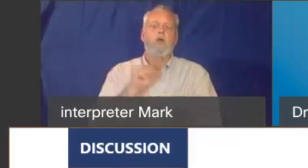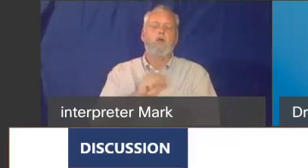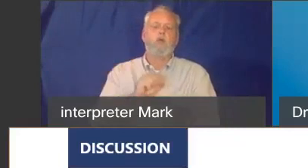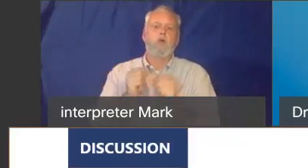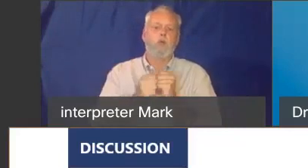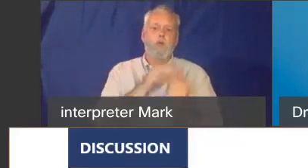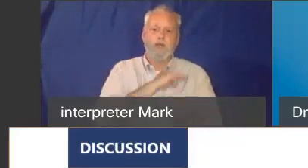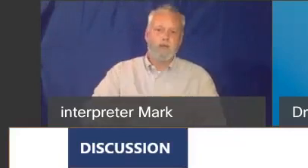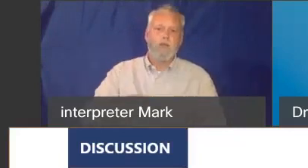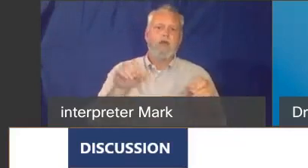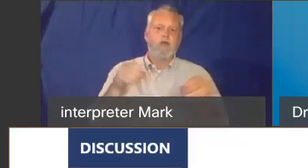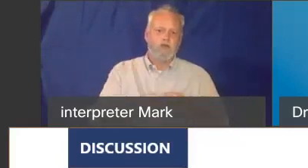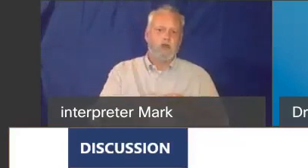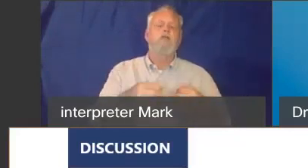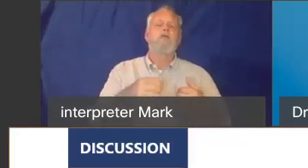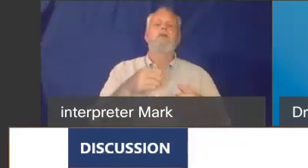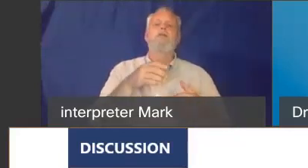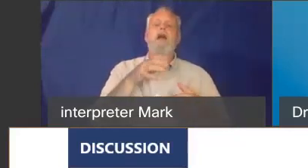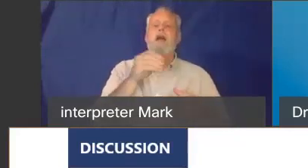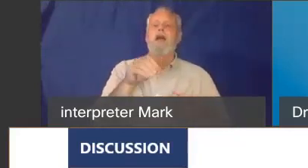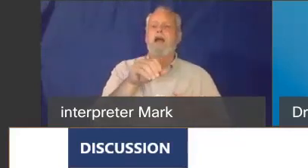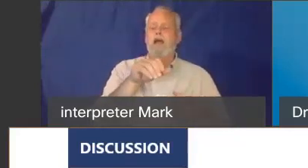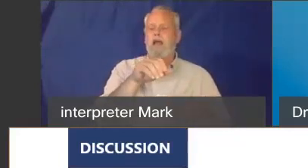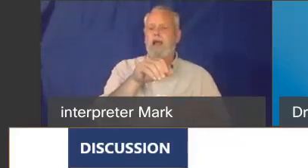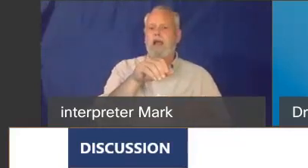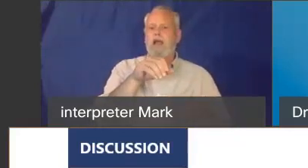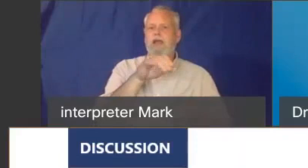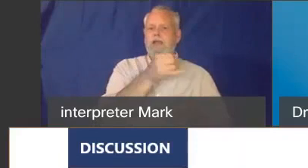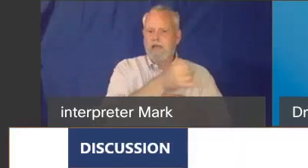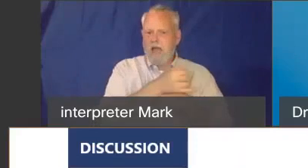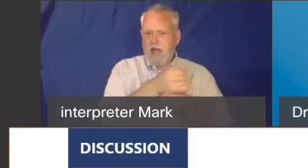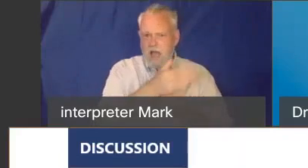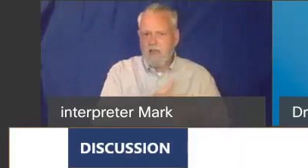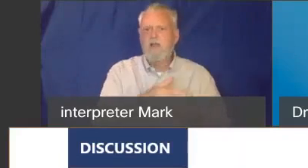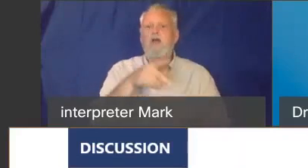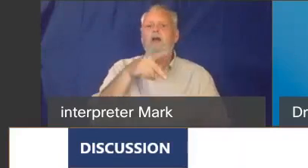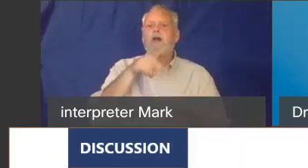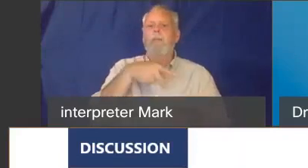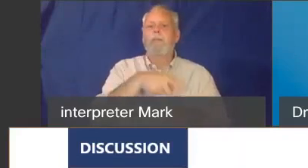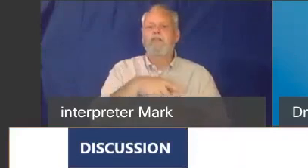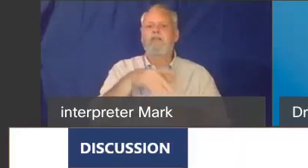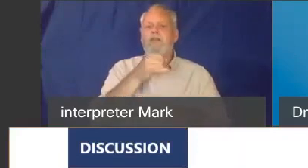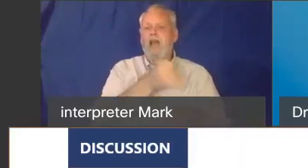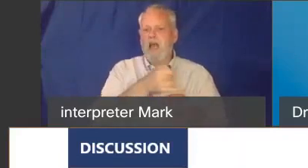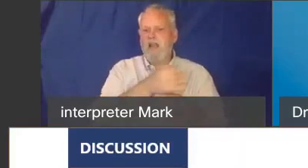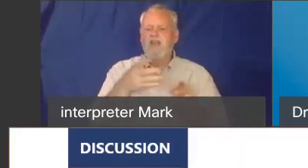Asian Pacific binder affairs to try to make sure that we do outreach to the pending community and provide that information as we get it.